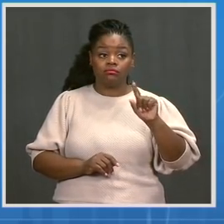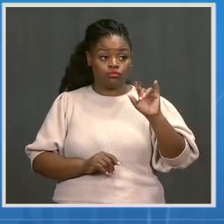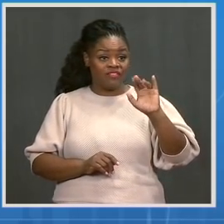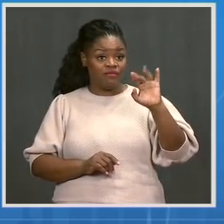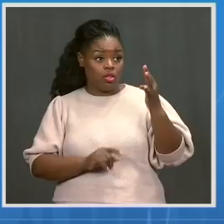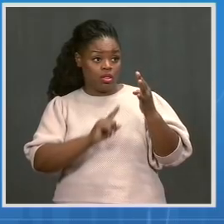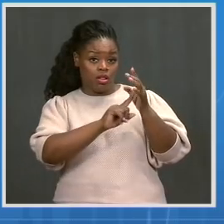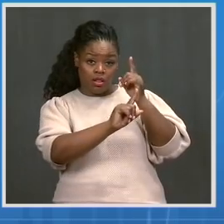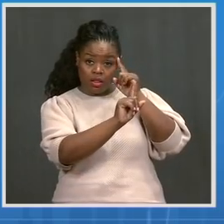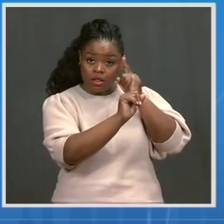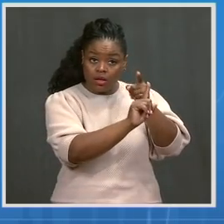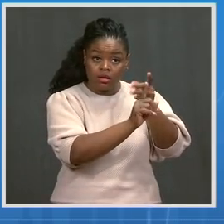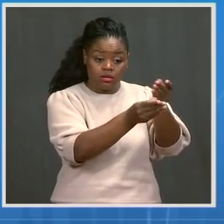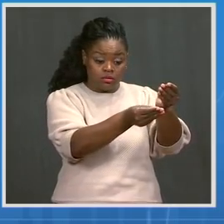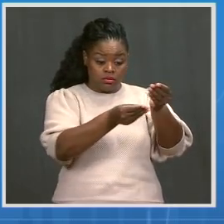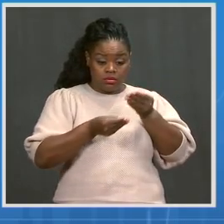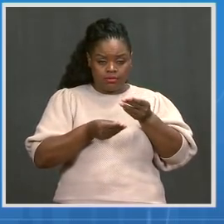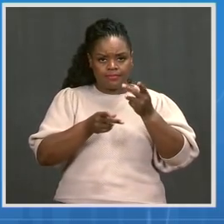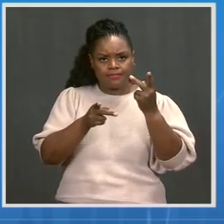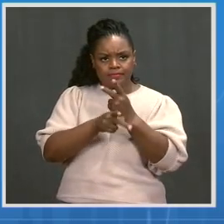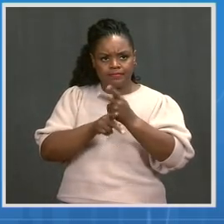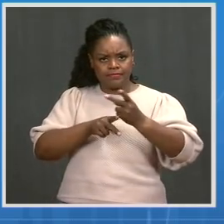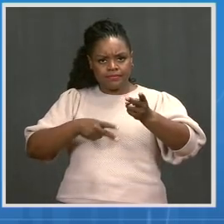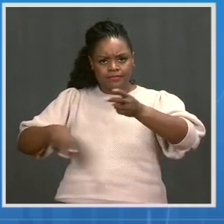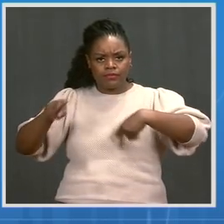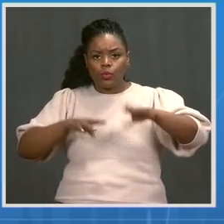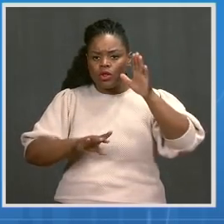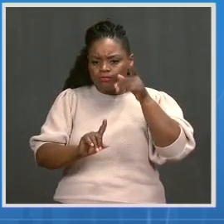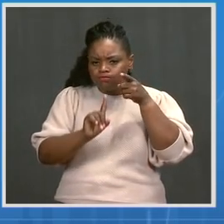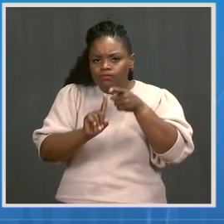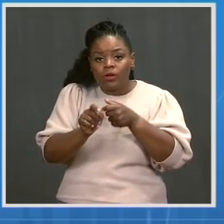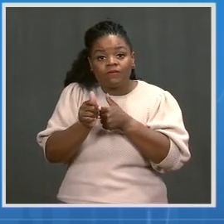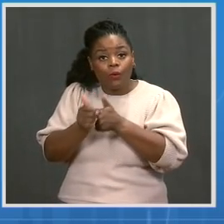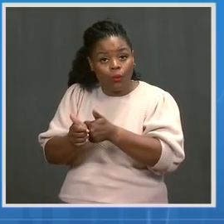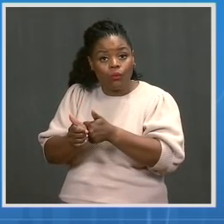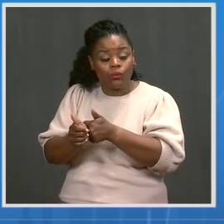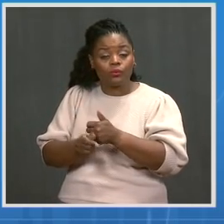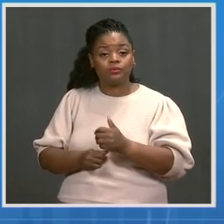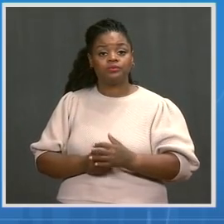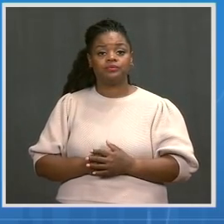So, as to our goal of 70 percent for all adults, we're going to hit it for adults 27 and older.